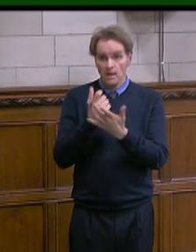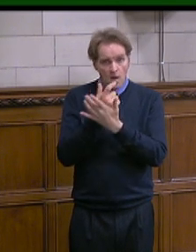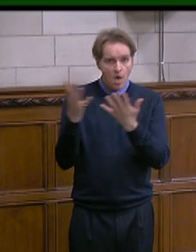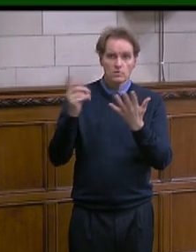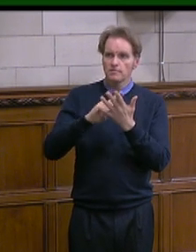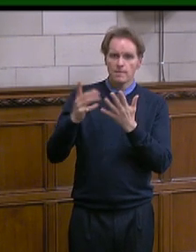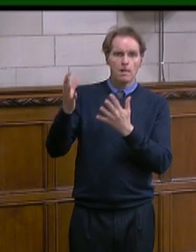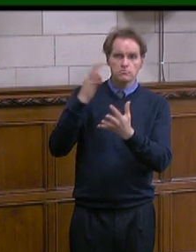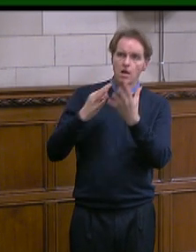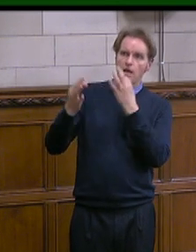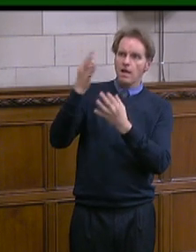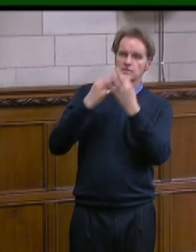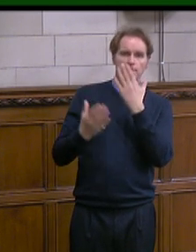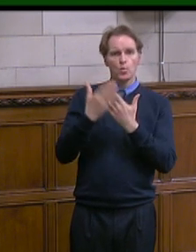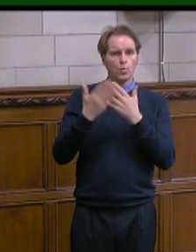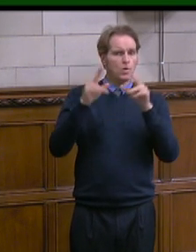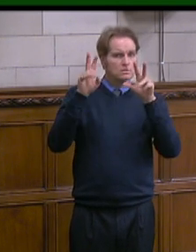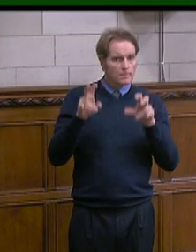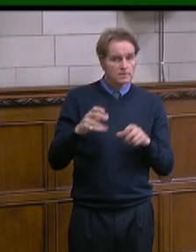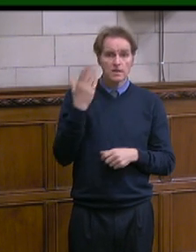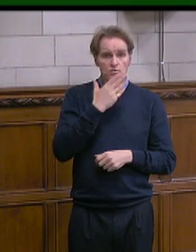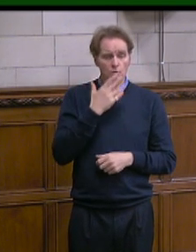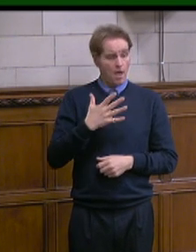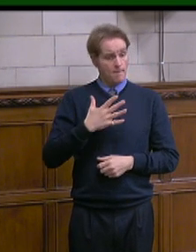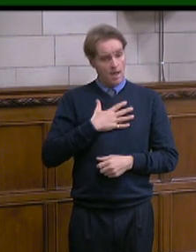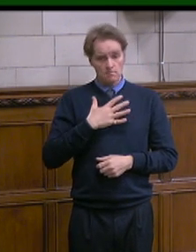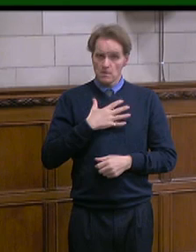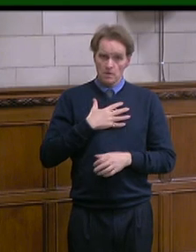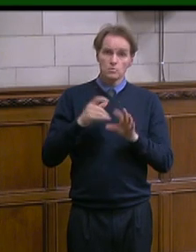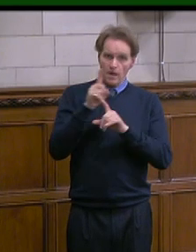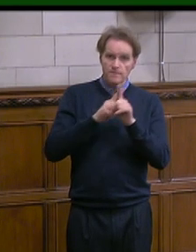subject content into our schools, and I am very happy to be having a meeting next week with my hon.